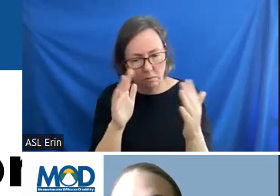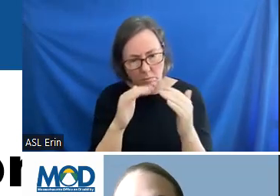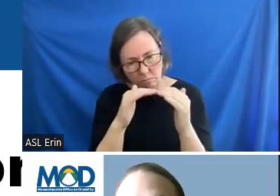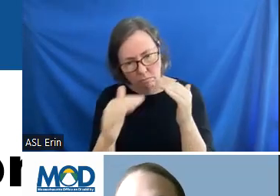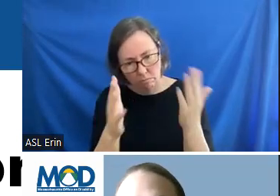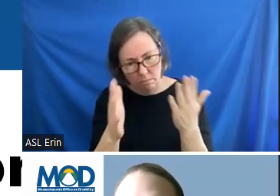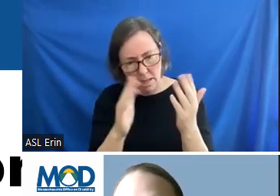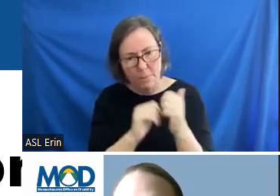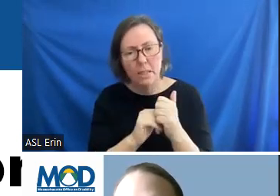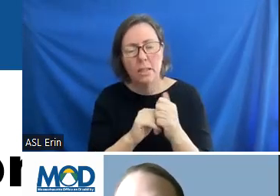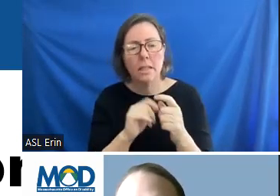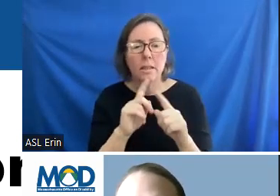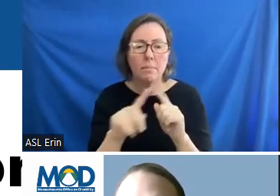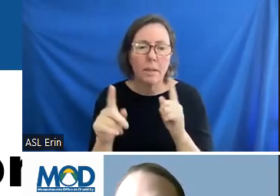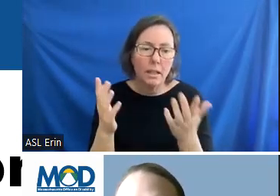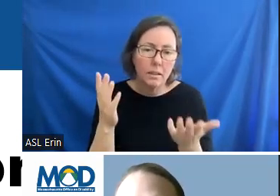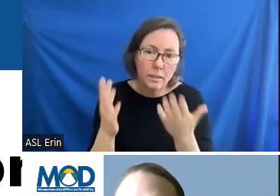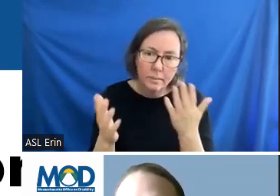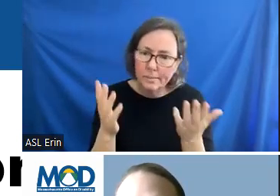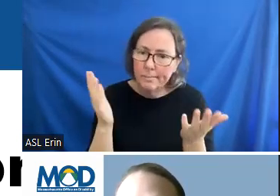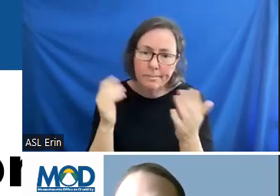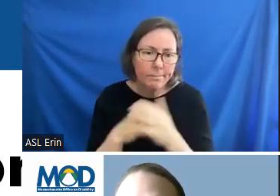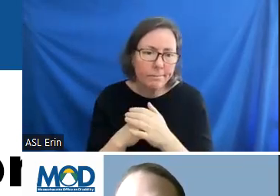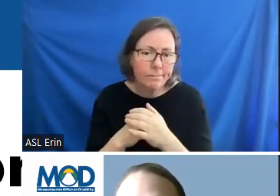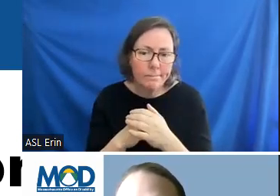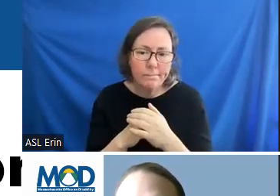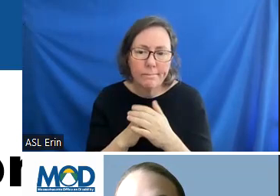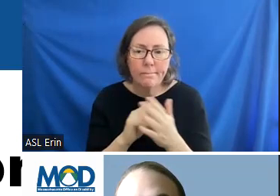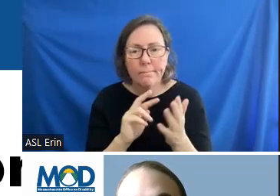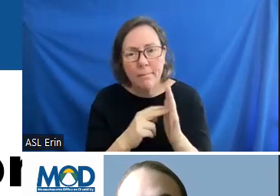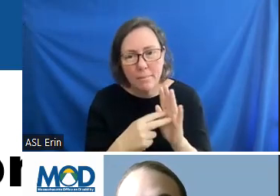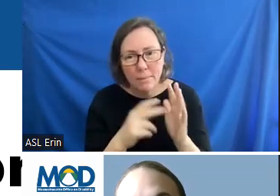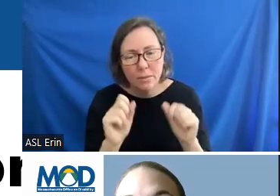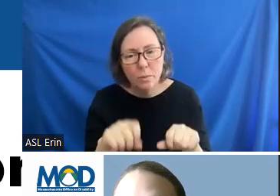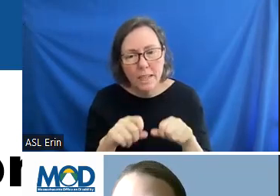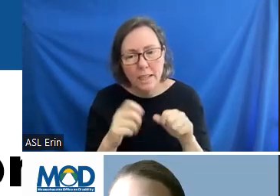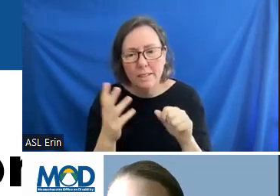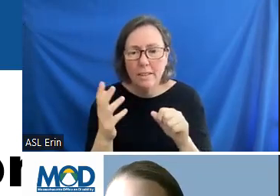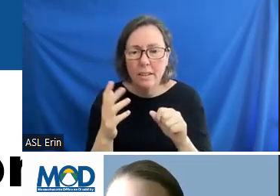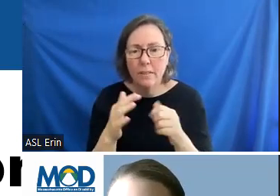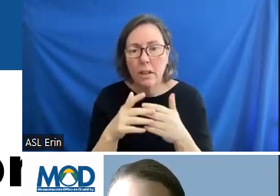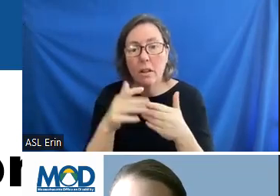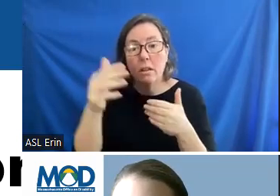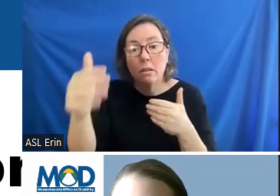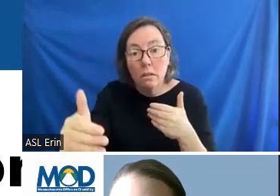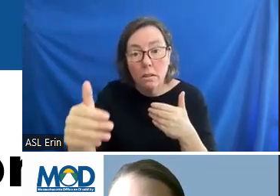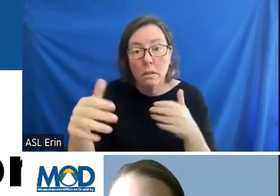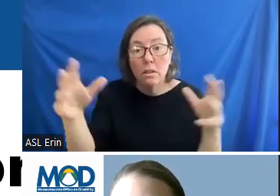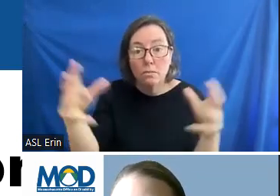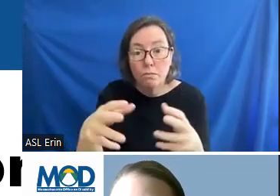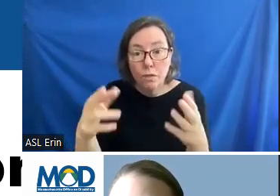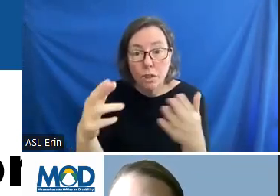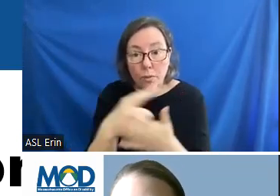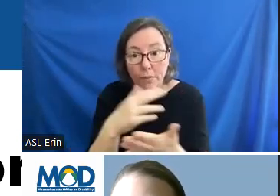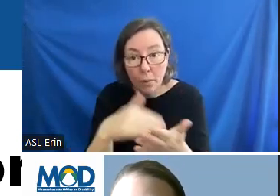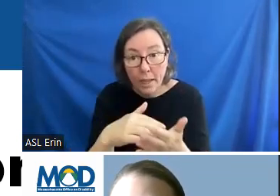Maybe that mean that you can have you know, longer intervals before you're reviewing the